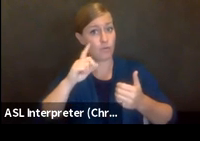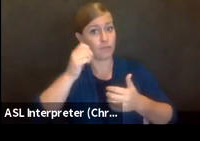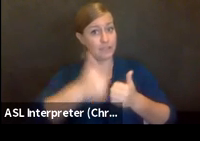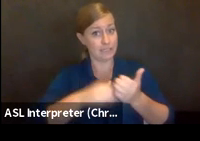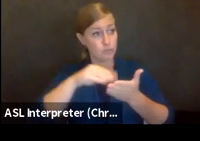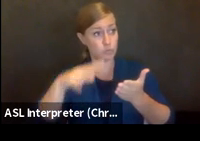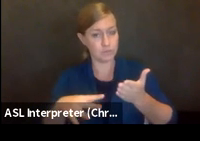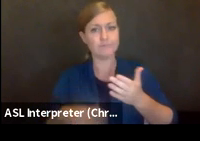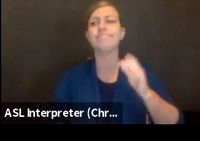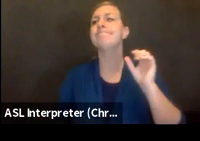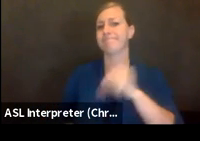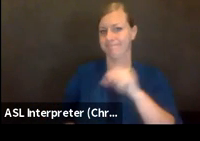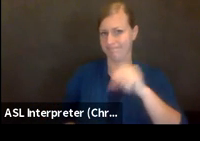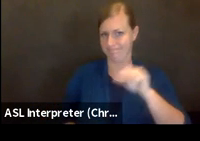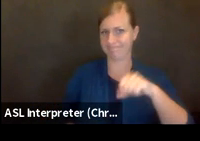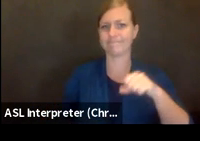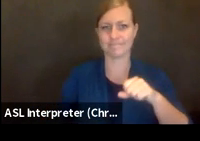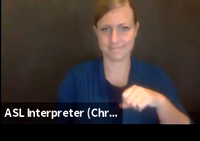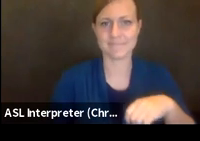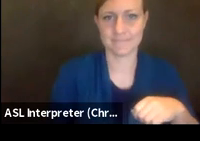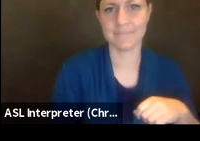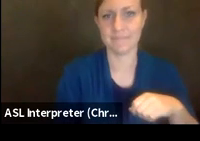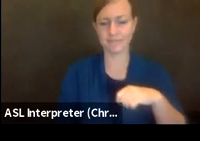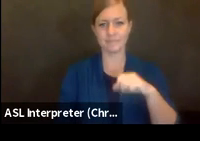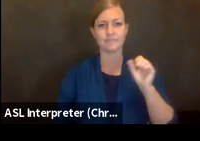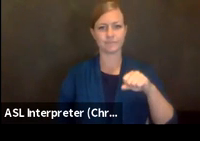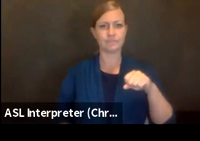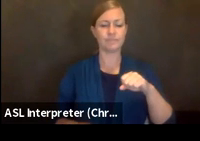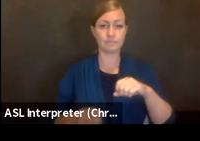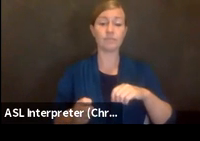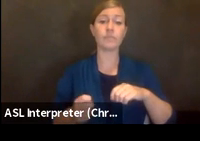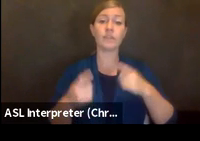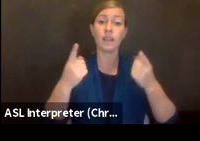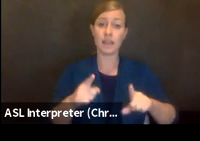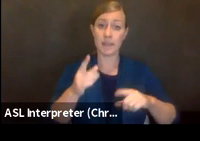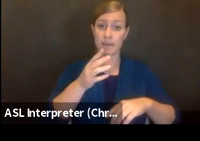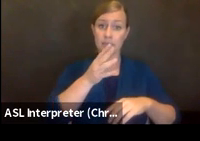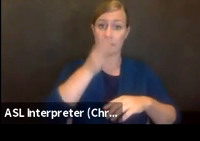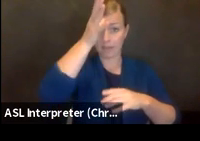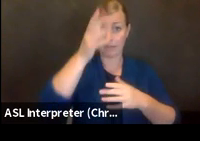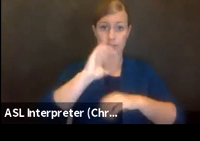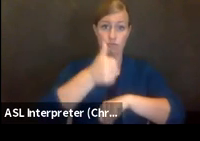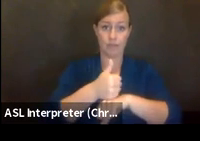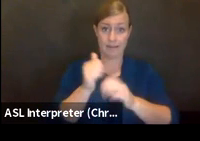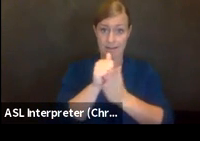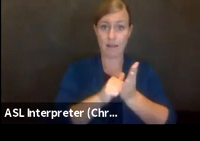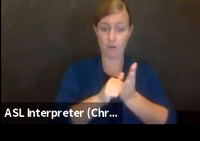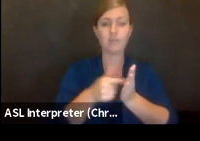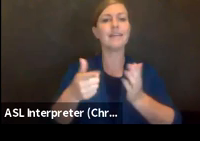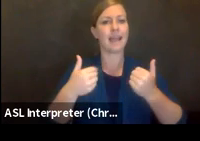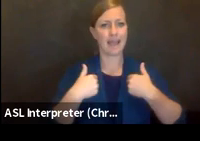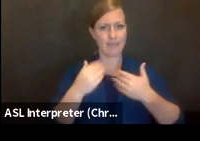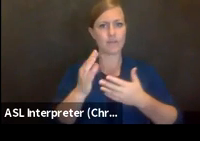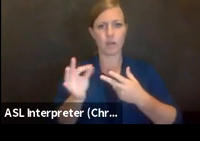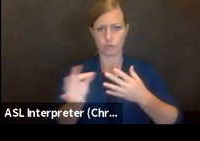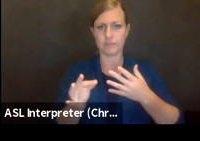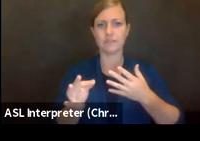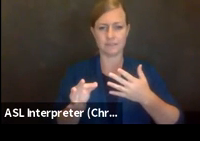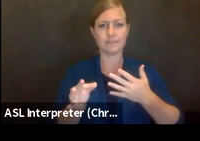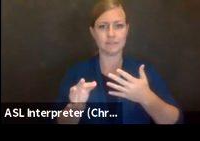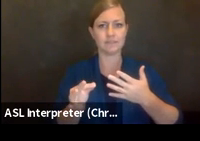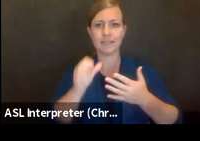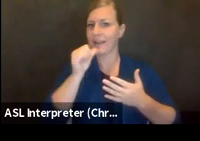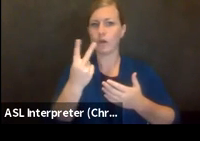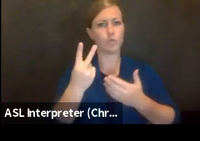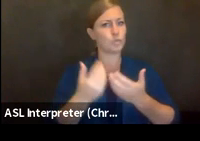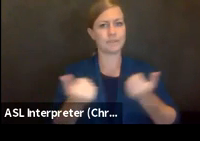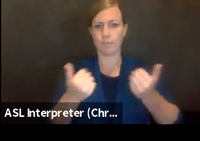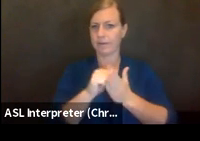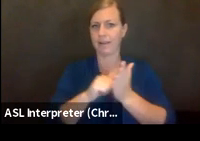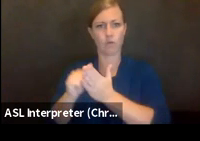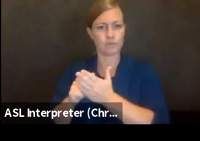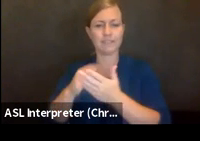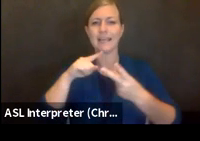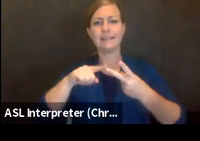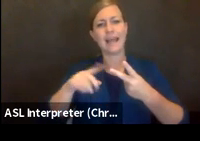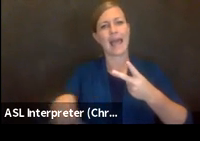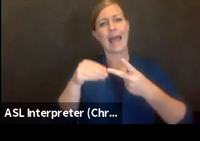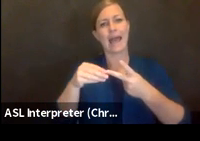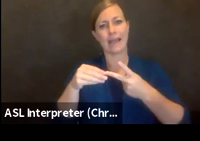ESD 189 - Amy Colburn: Yes, yes. And when they when a parent creates an account. There is an option in their account, they won't have two separate accounts, there's an option to add a student or add a child.